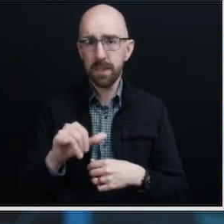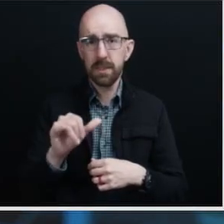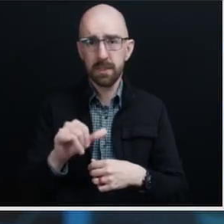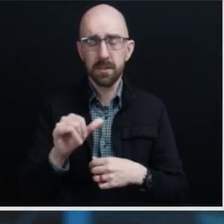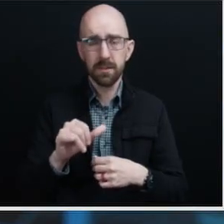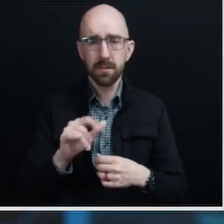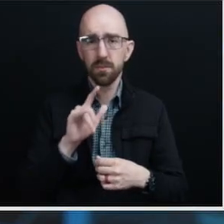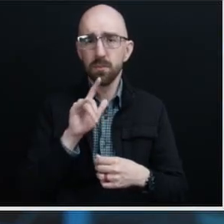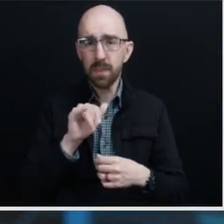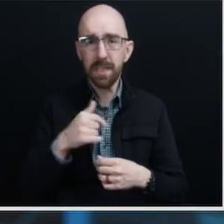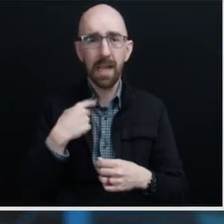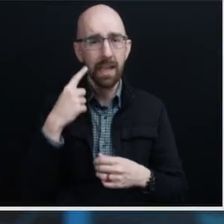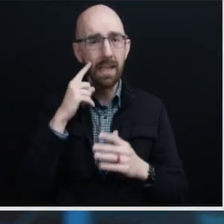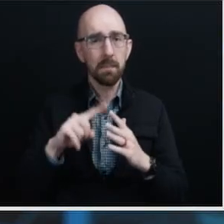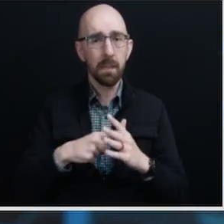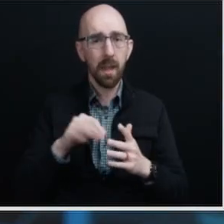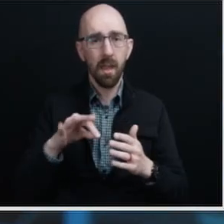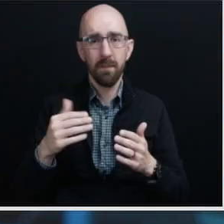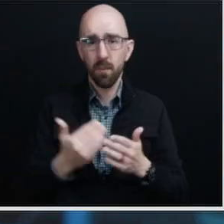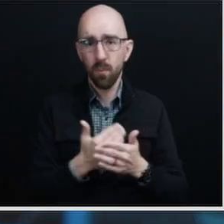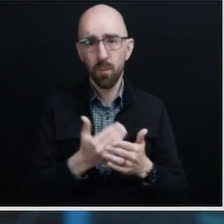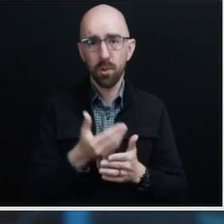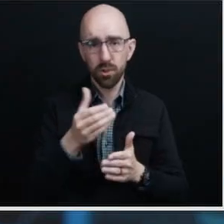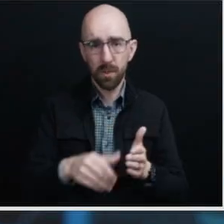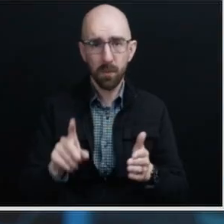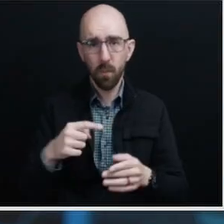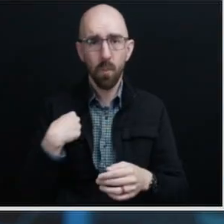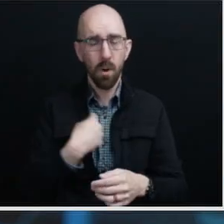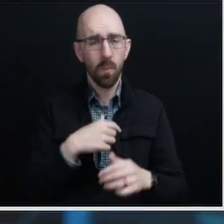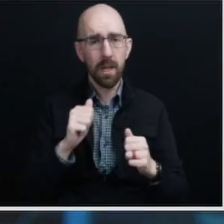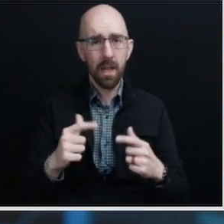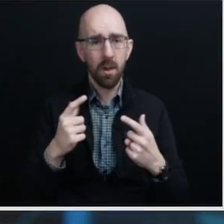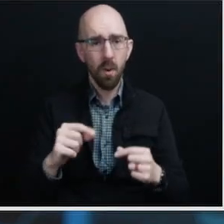I think, the beginning of a new chapter of where we will be able to go for the breast program. Why